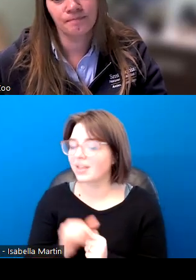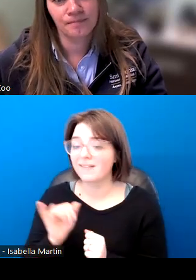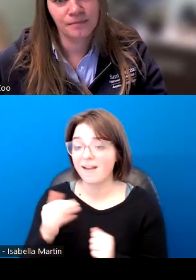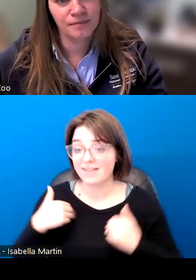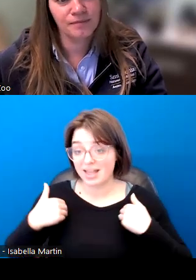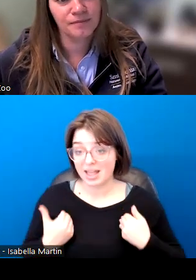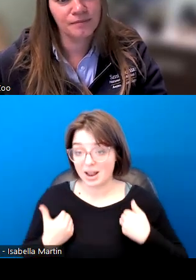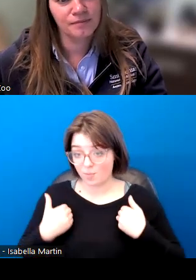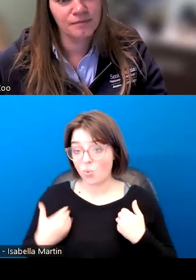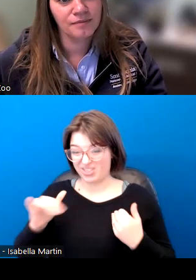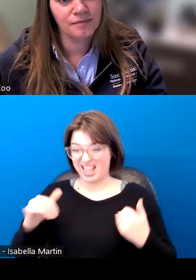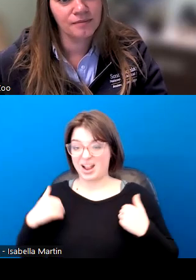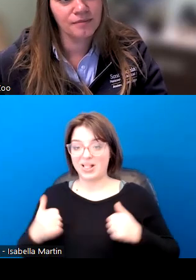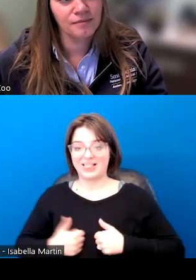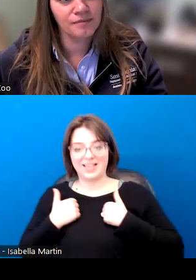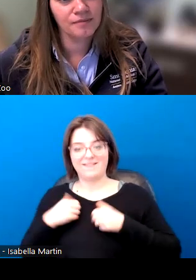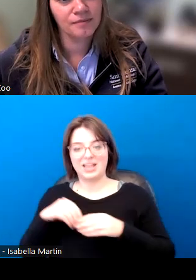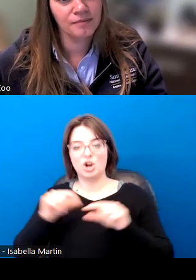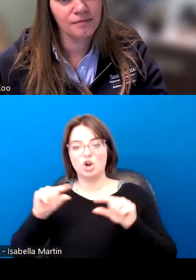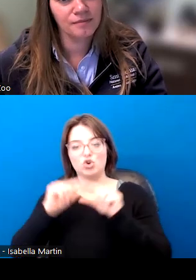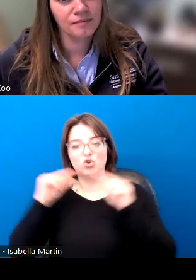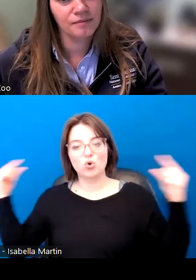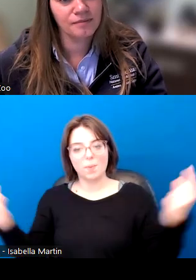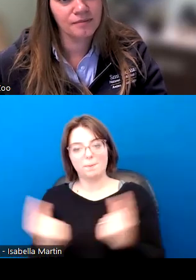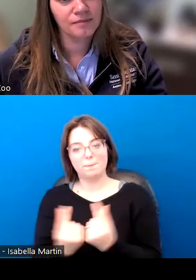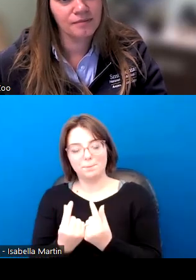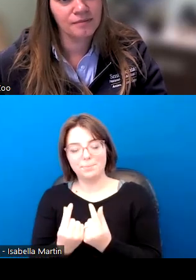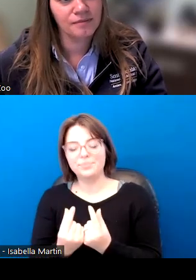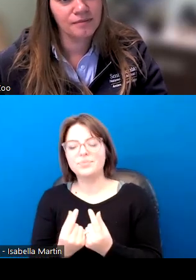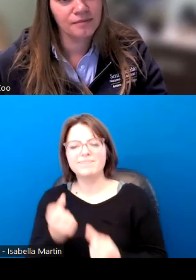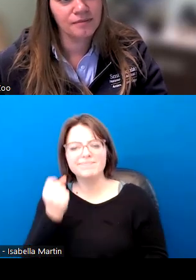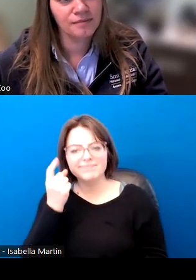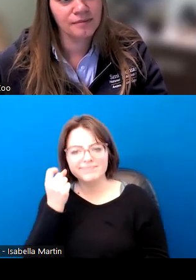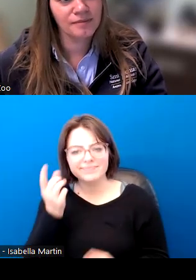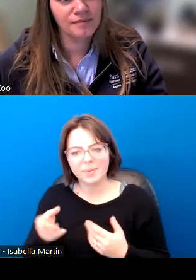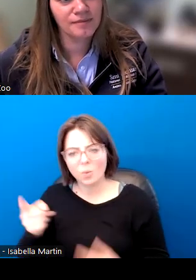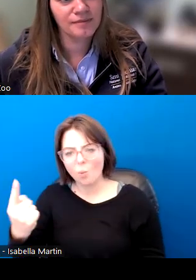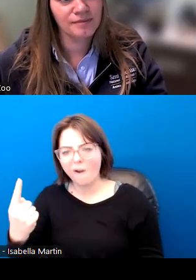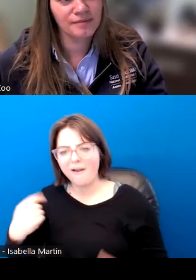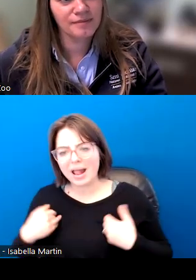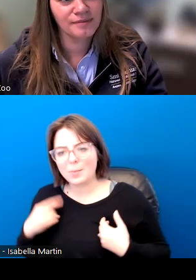What do you do when one animal might need a certain amount of a diet but a different animal